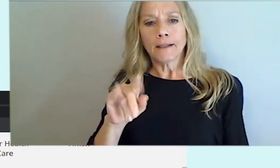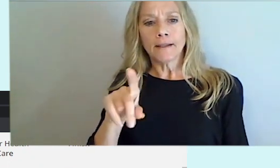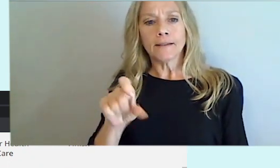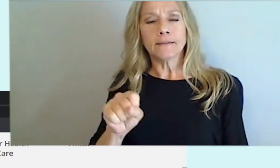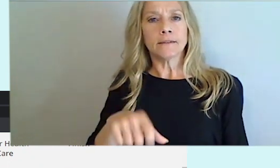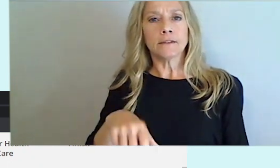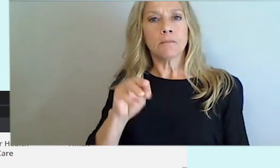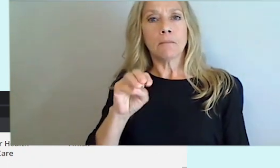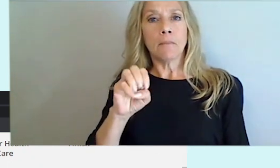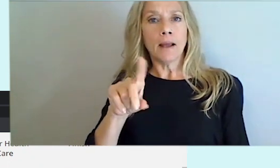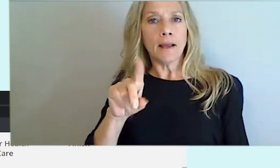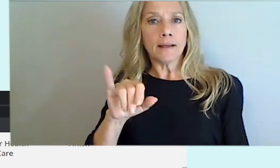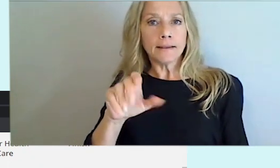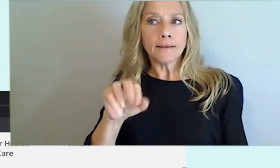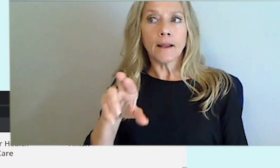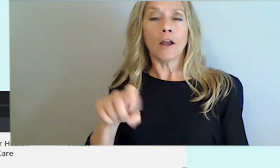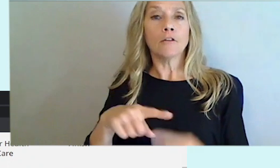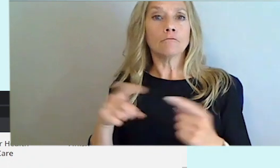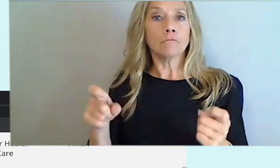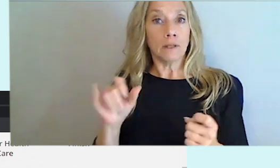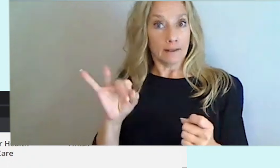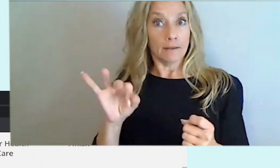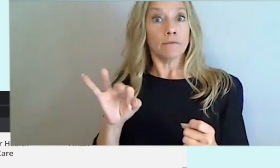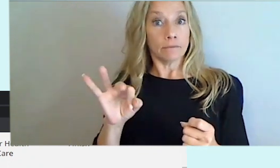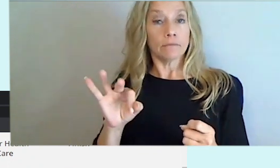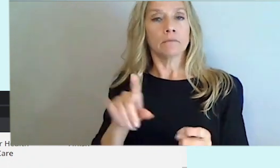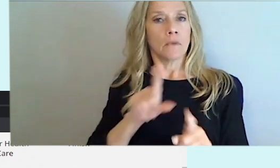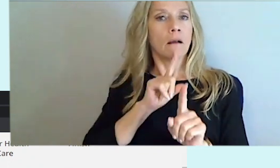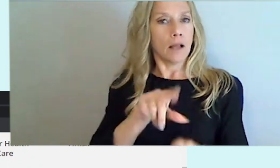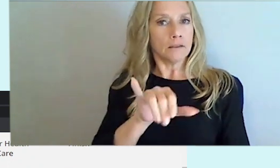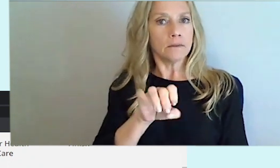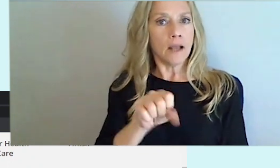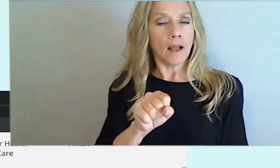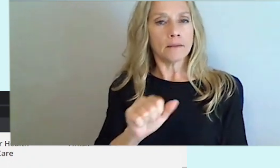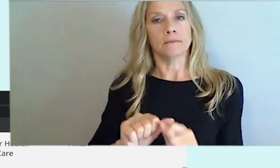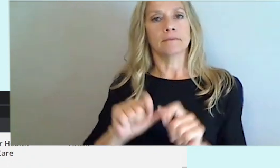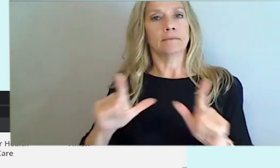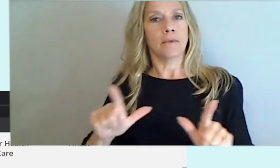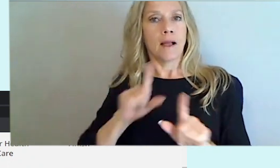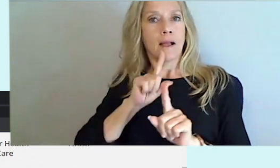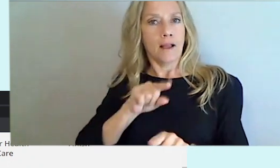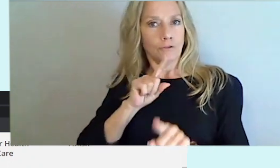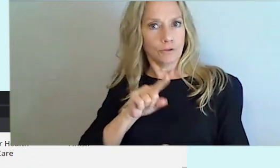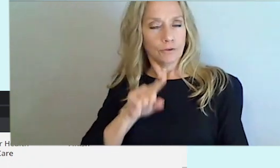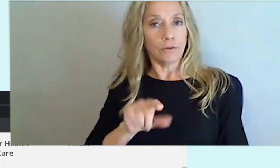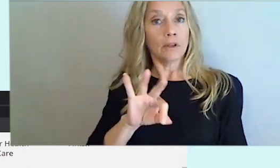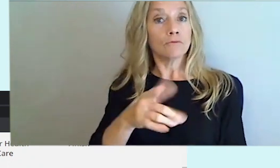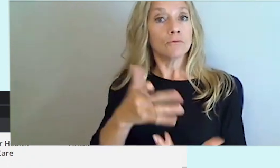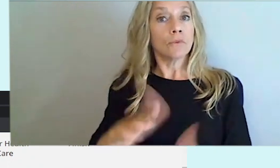yes and answer the additional questions. If you've already told TennCare you have other insurance,